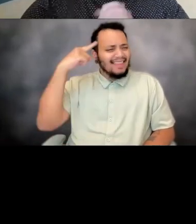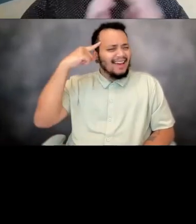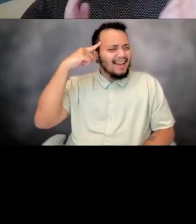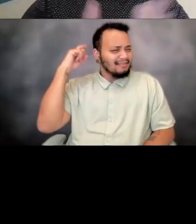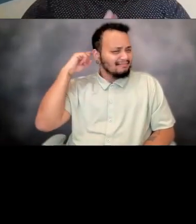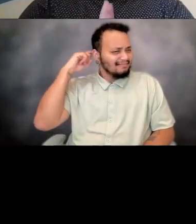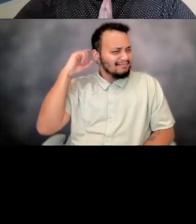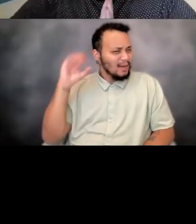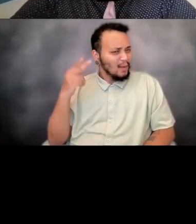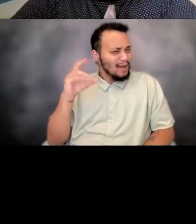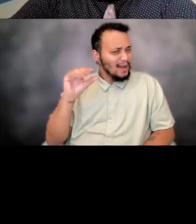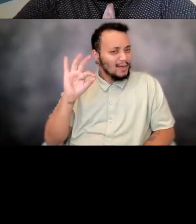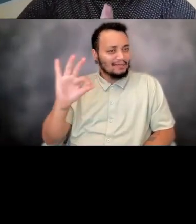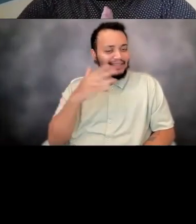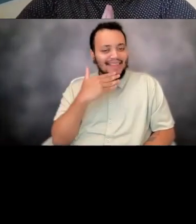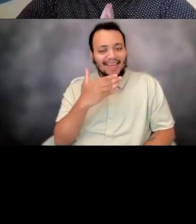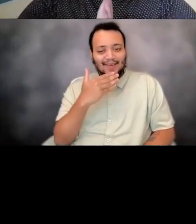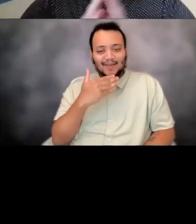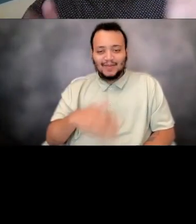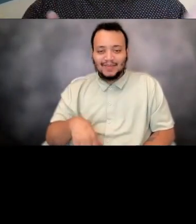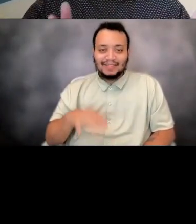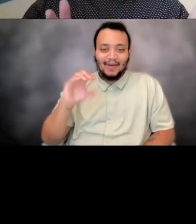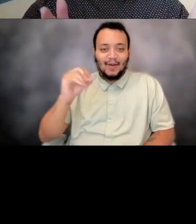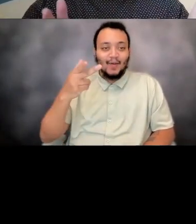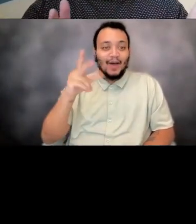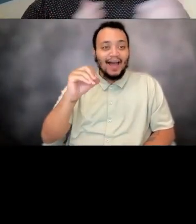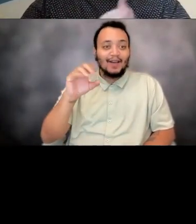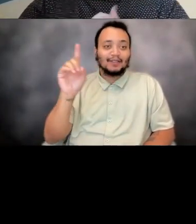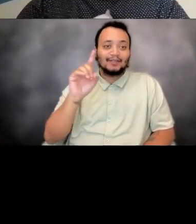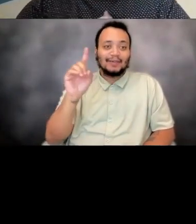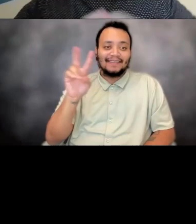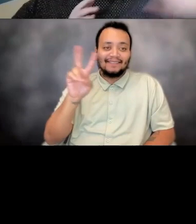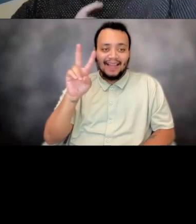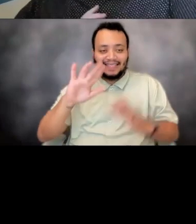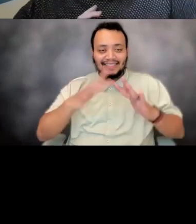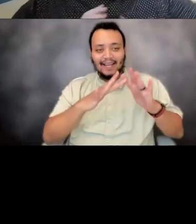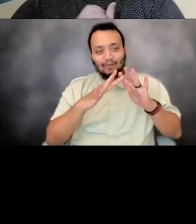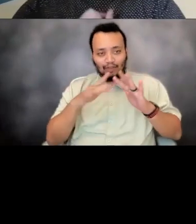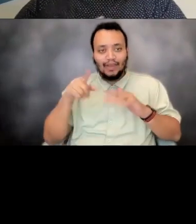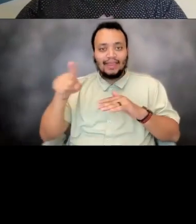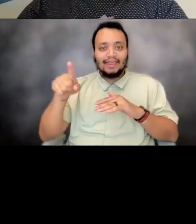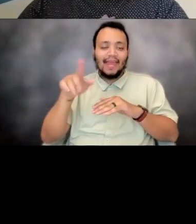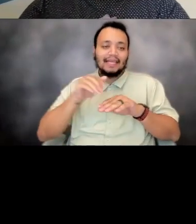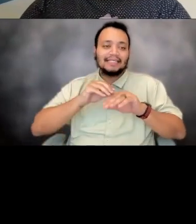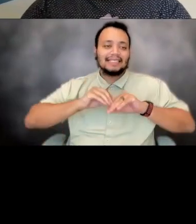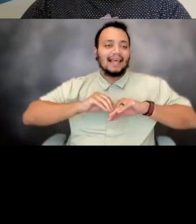Shout-out to the Ohio Domestic Violence Network. I think they sent this out